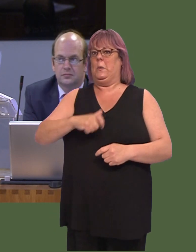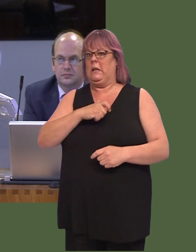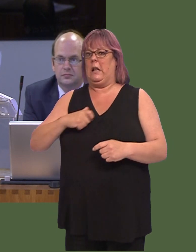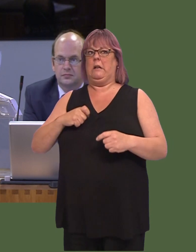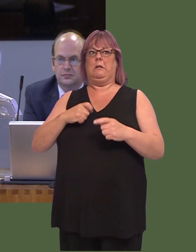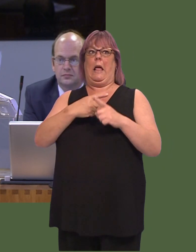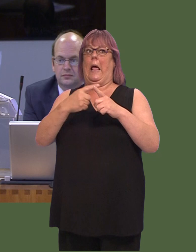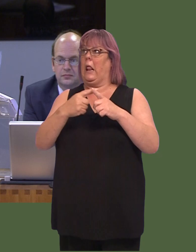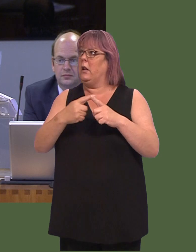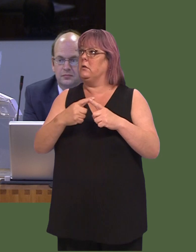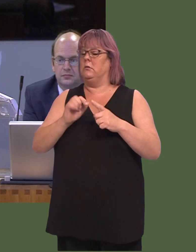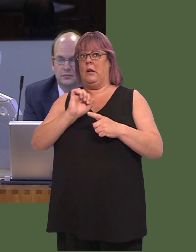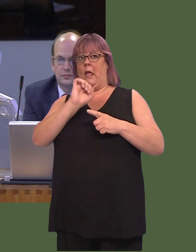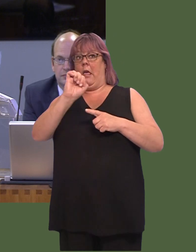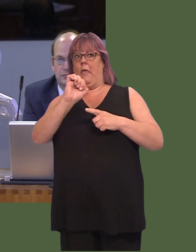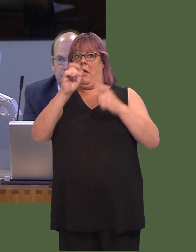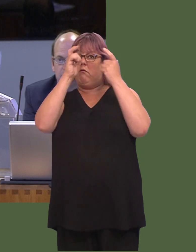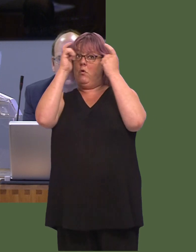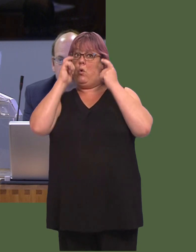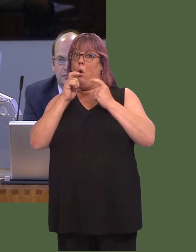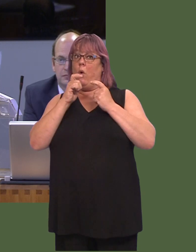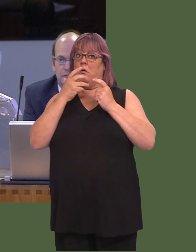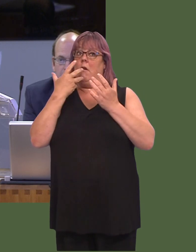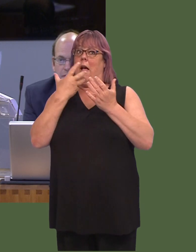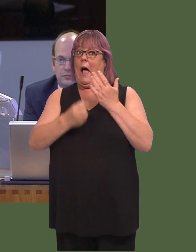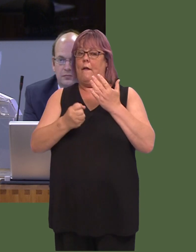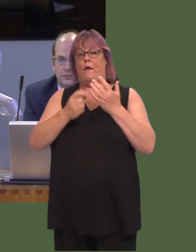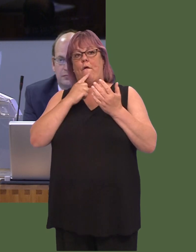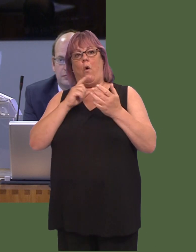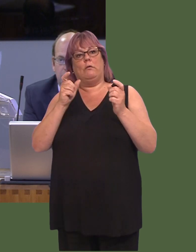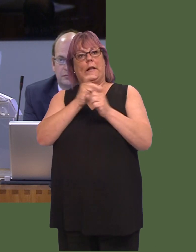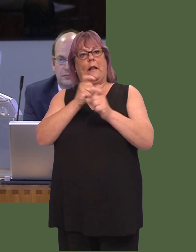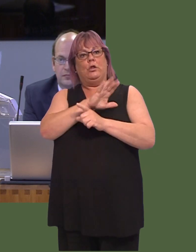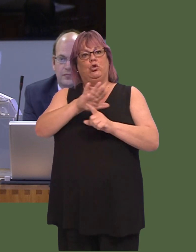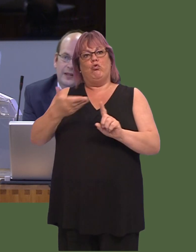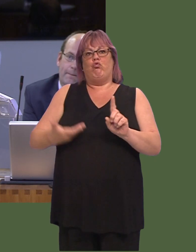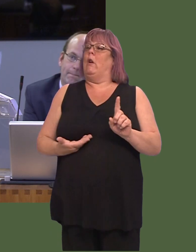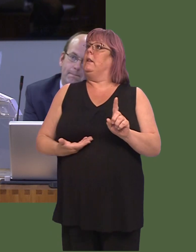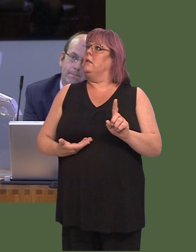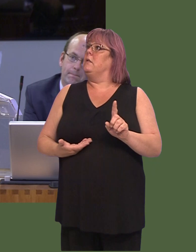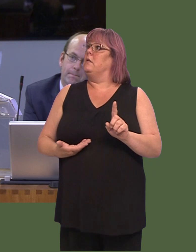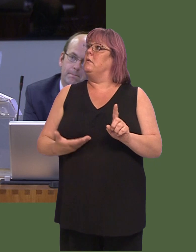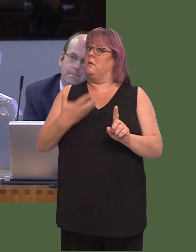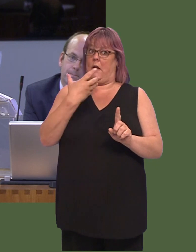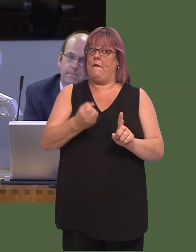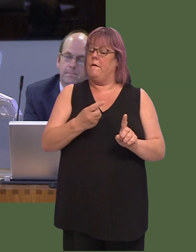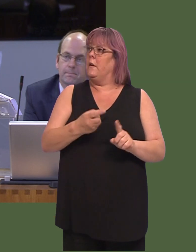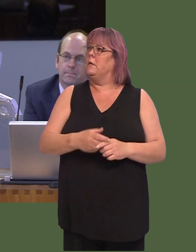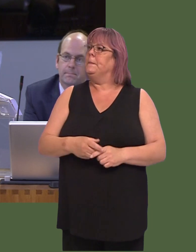Switzerland and in Englandóthe legislative framework that gives rights to children who are diagnosed with dyslexia is far stronger.